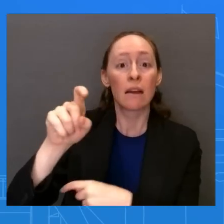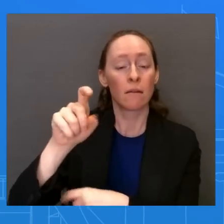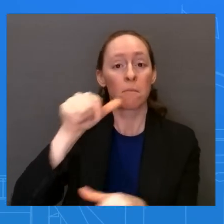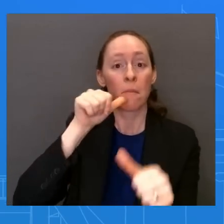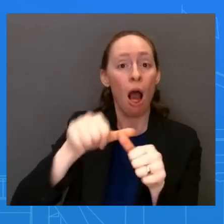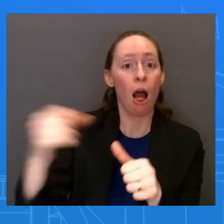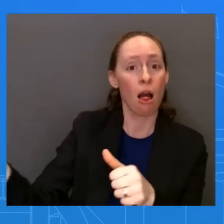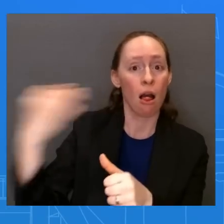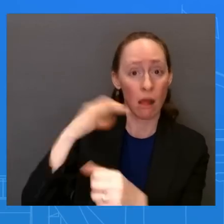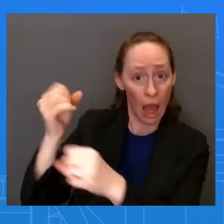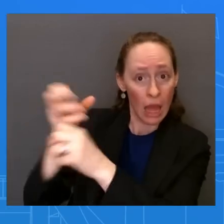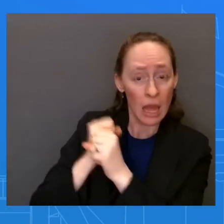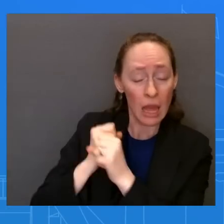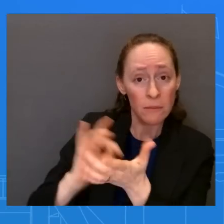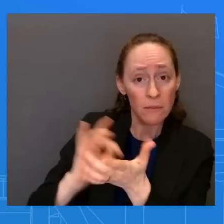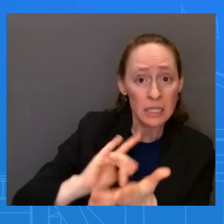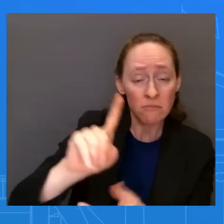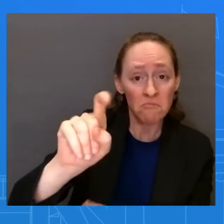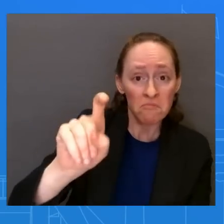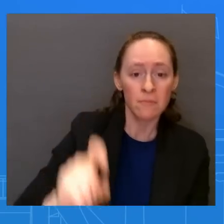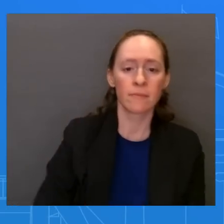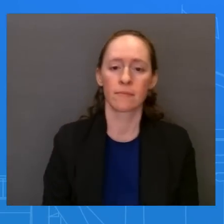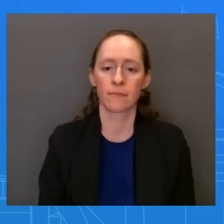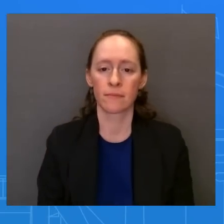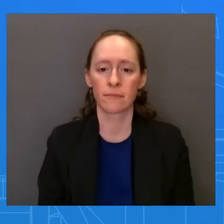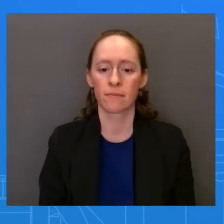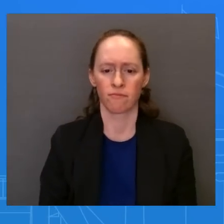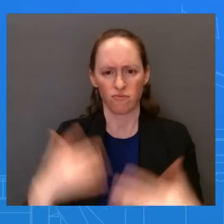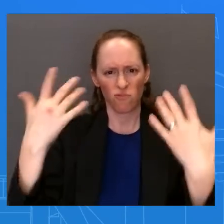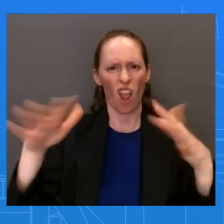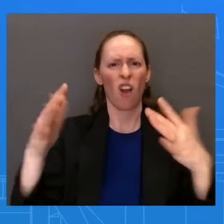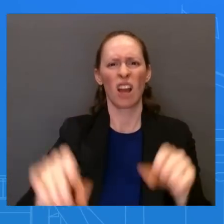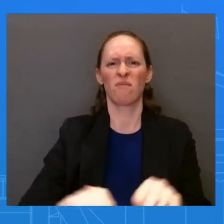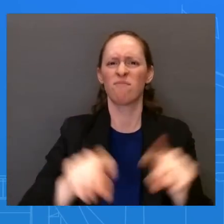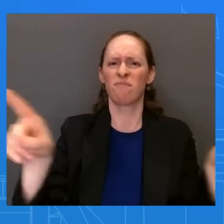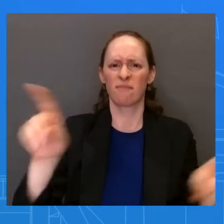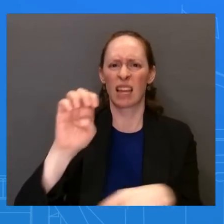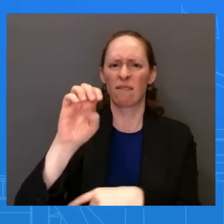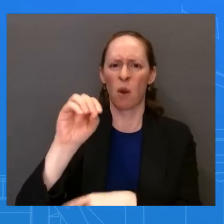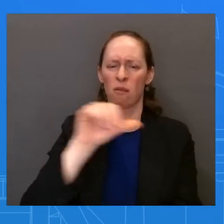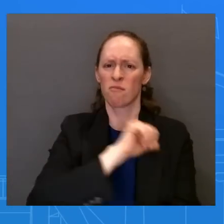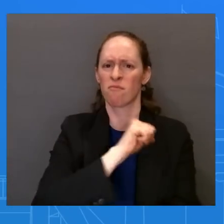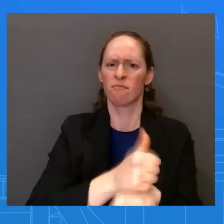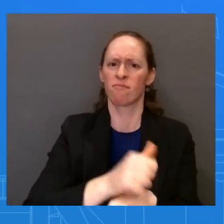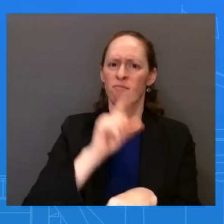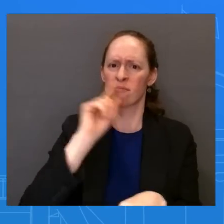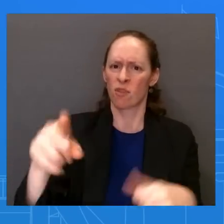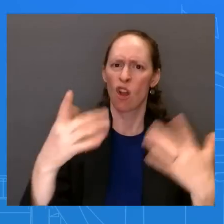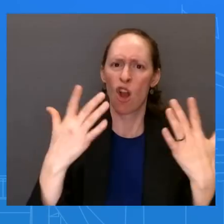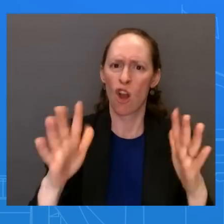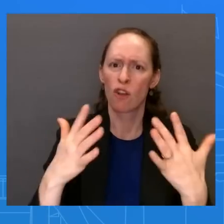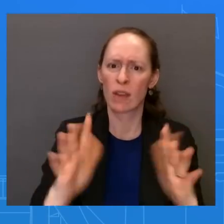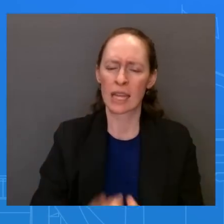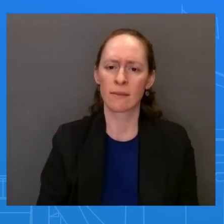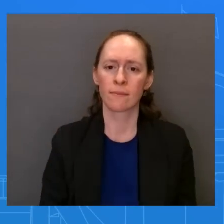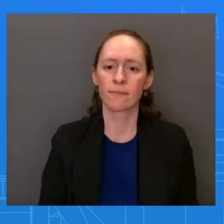and you've heard -- you've heard myself talk about it. Jen Klein from the Gender Policy Council has been here to talk about the executive orders